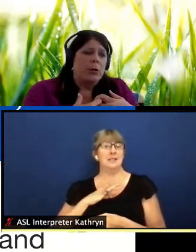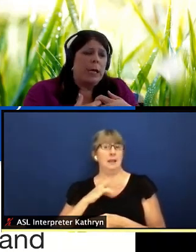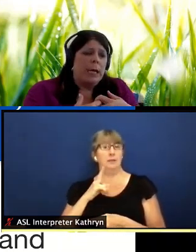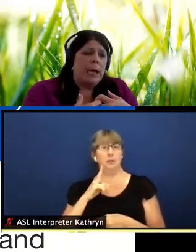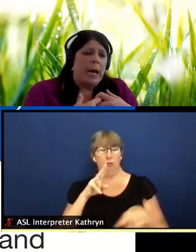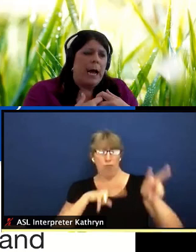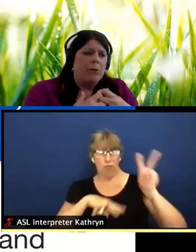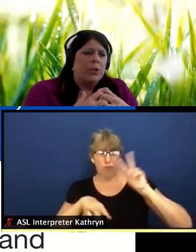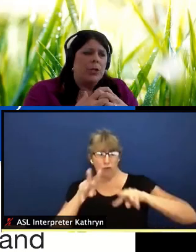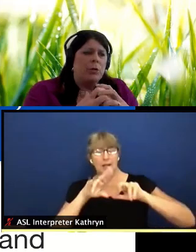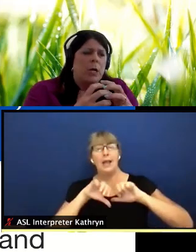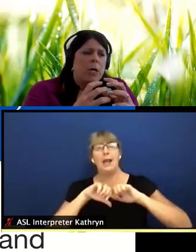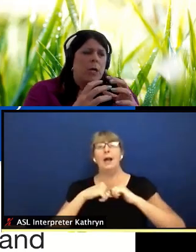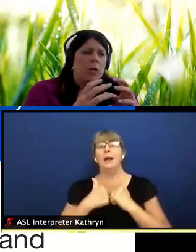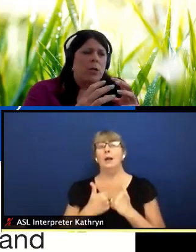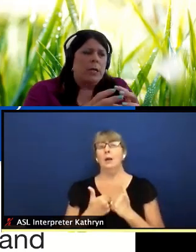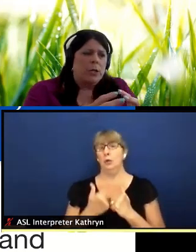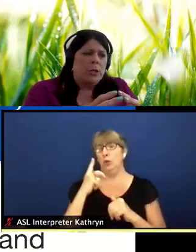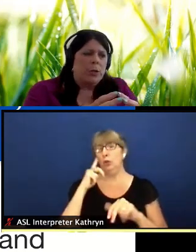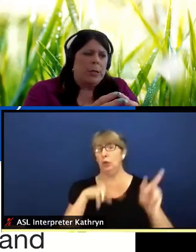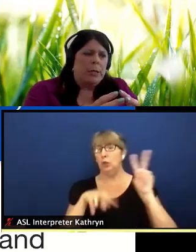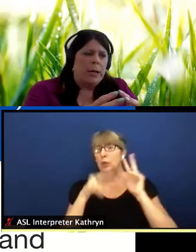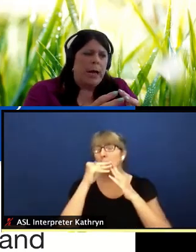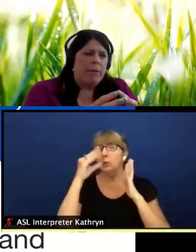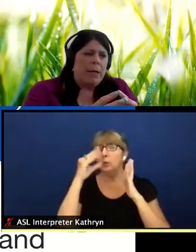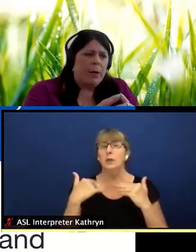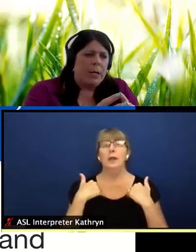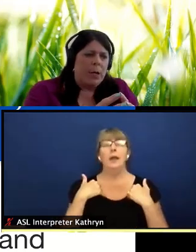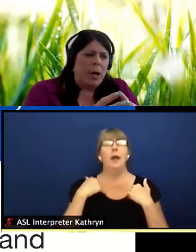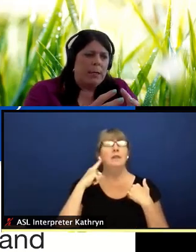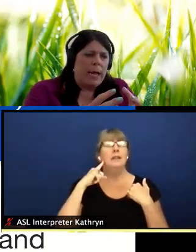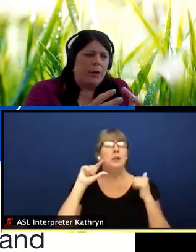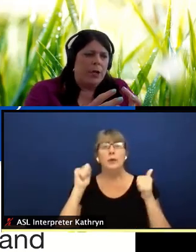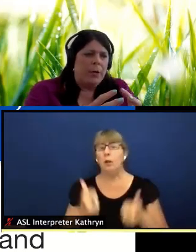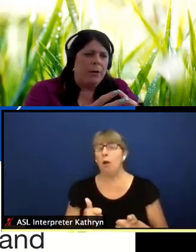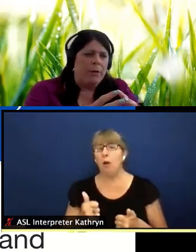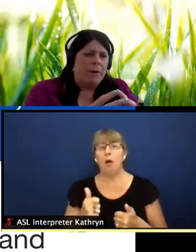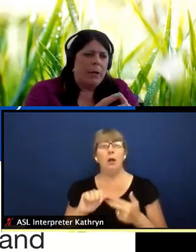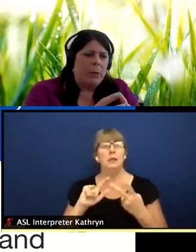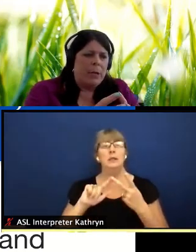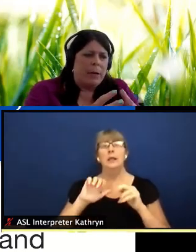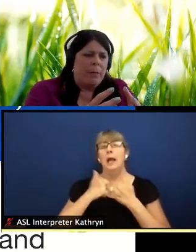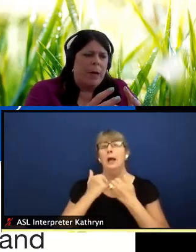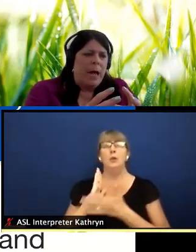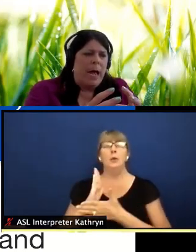looking at how do you look at students that have a hearing loss? How do you intervene with them?